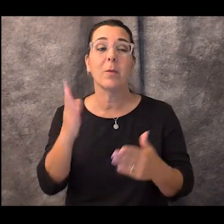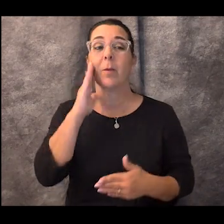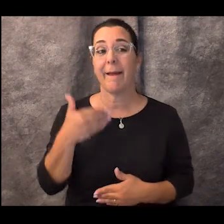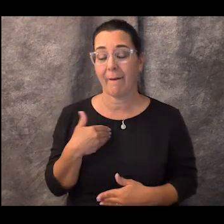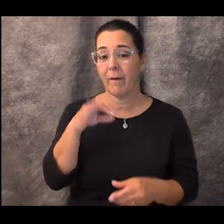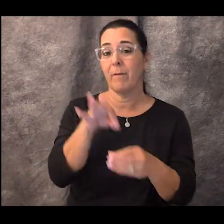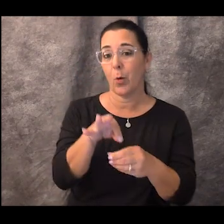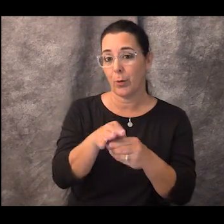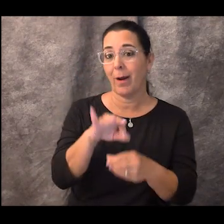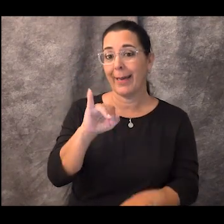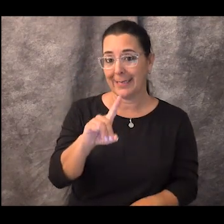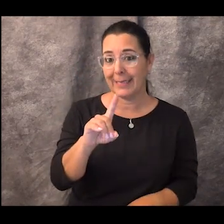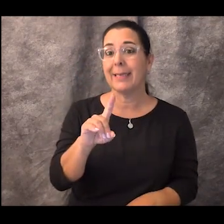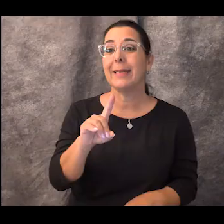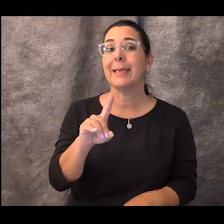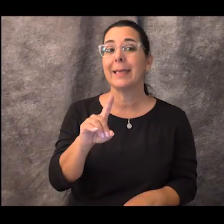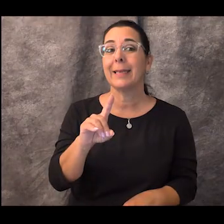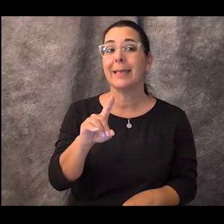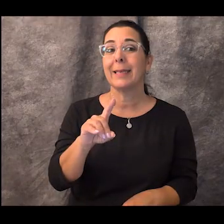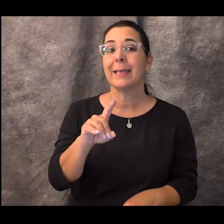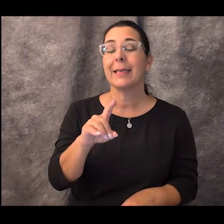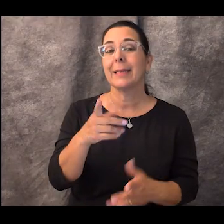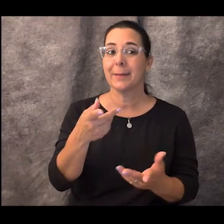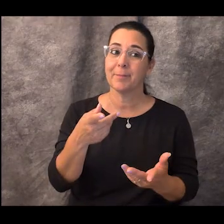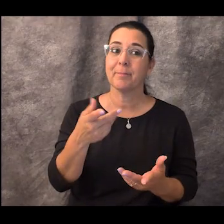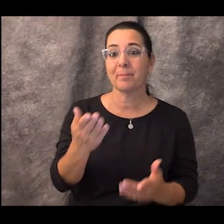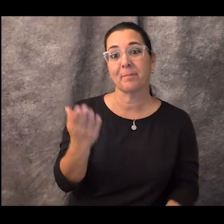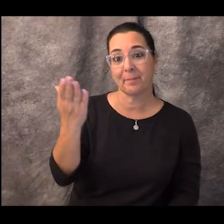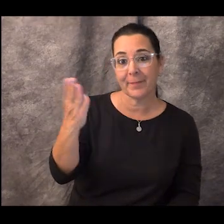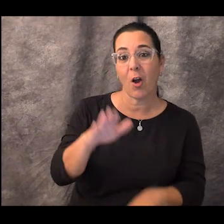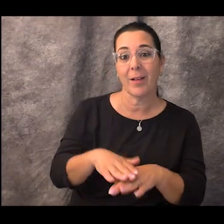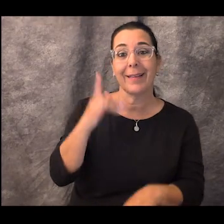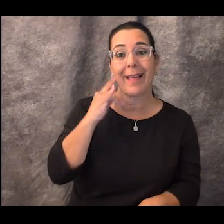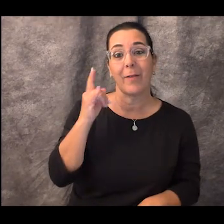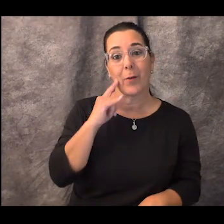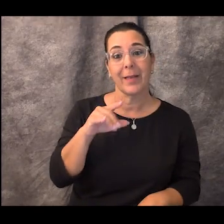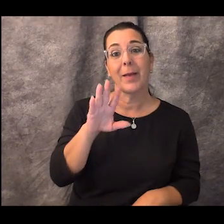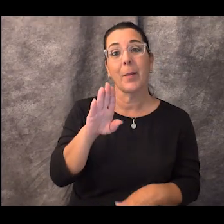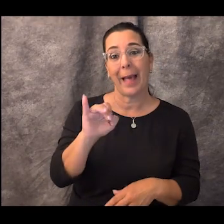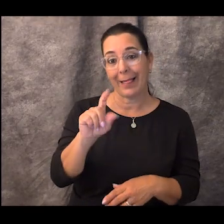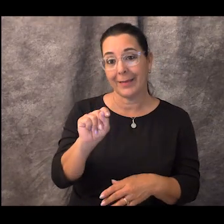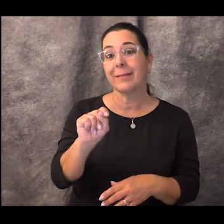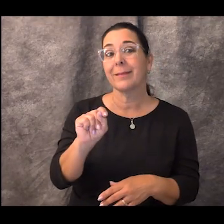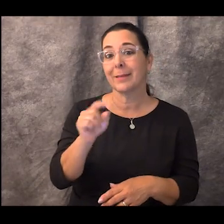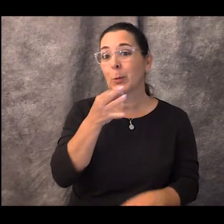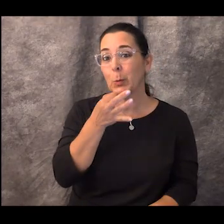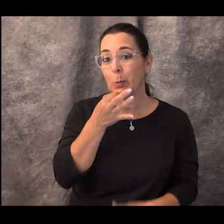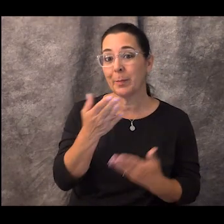measure, on the California ballot at some point relatively soon, possibly, you know, coming up this year,